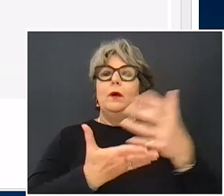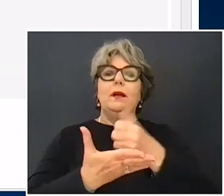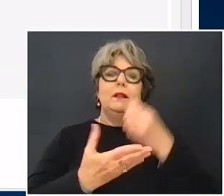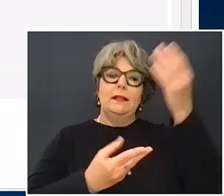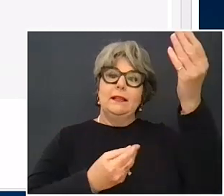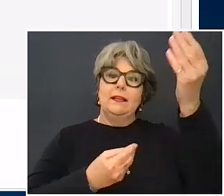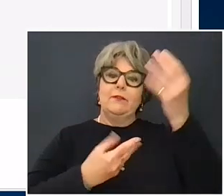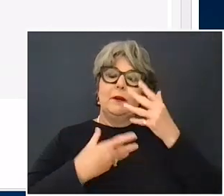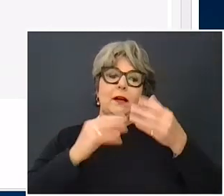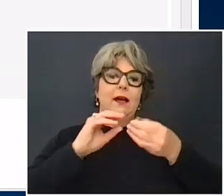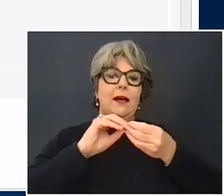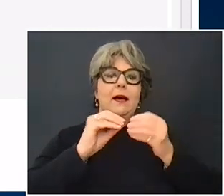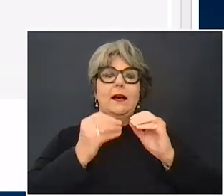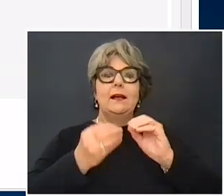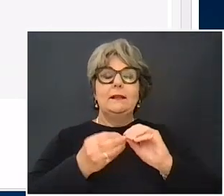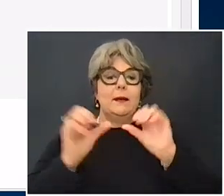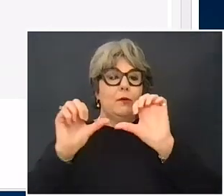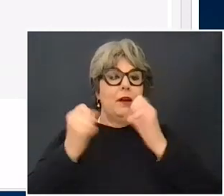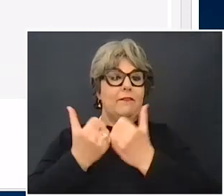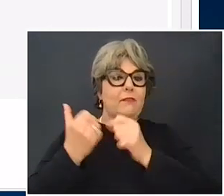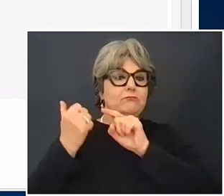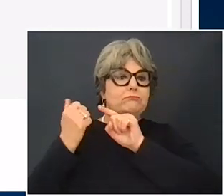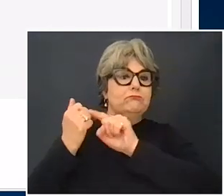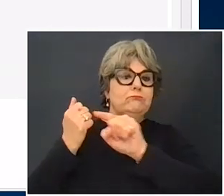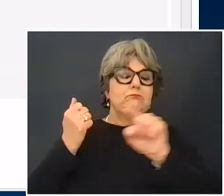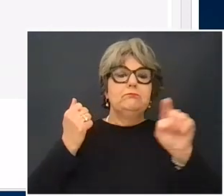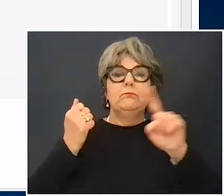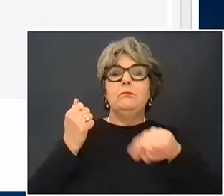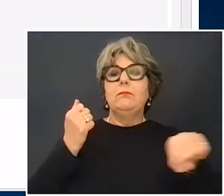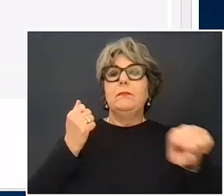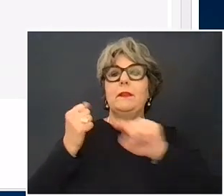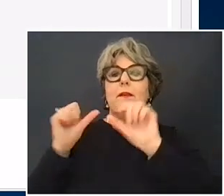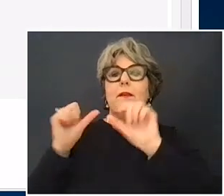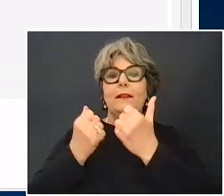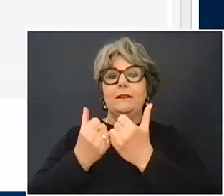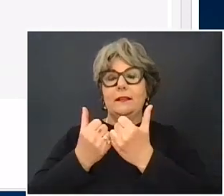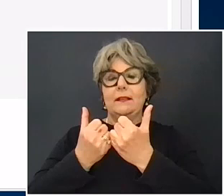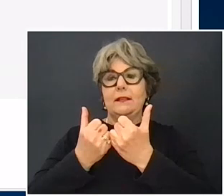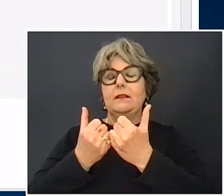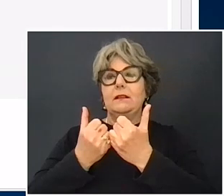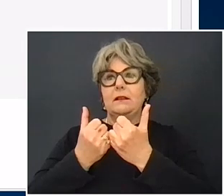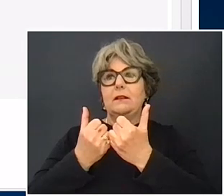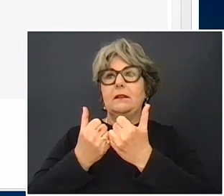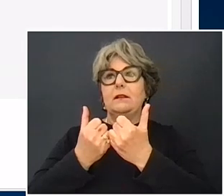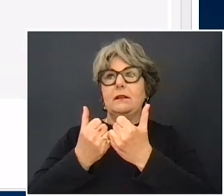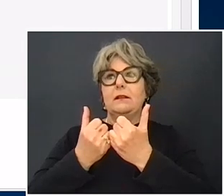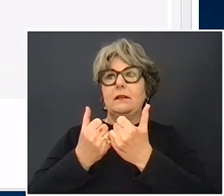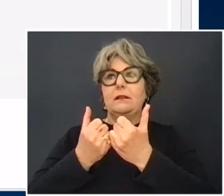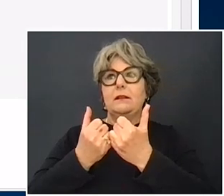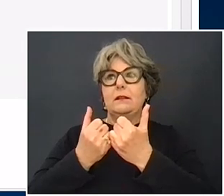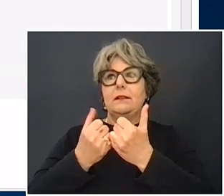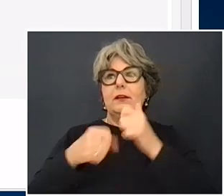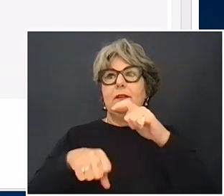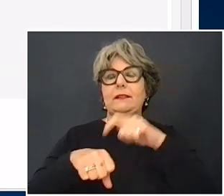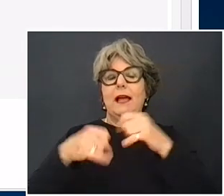agencies that have expanded their enforcement timeline from what it was